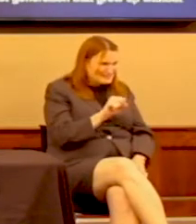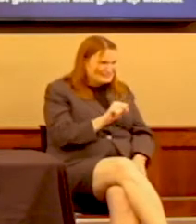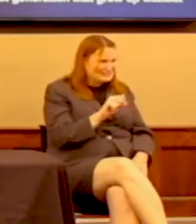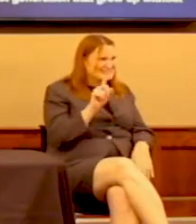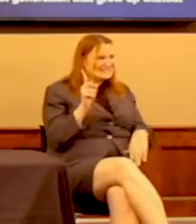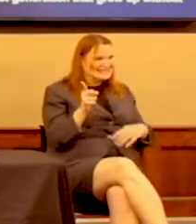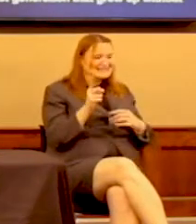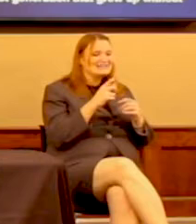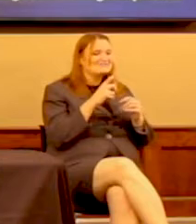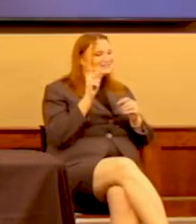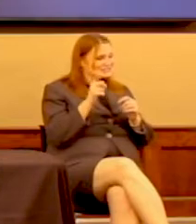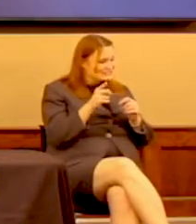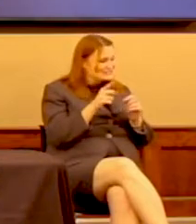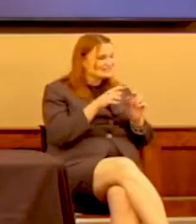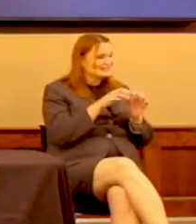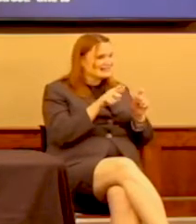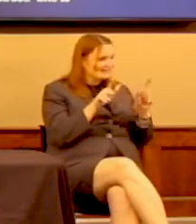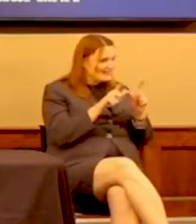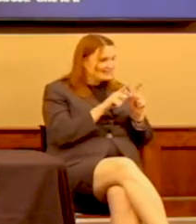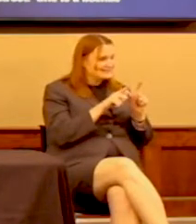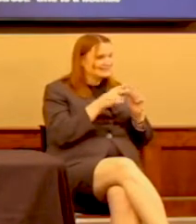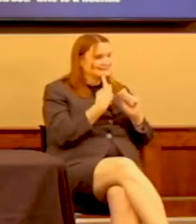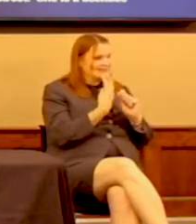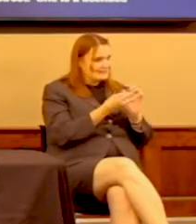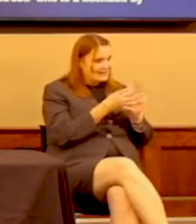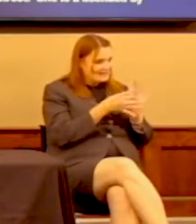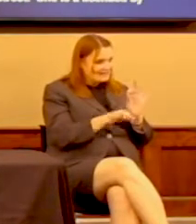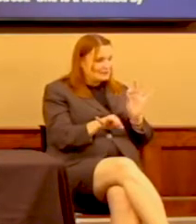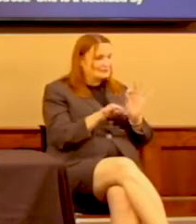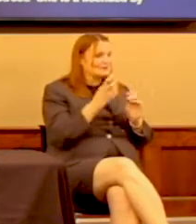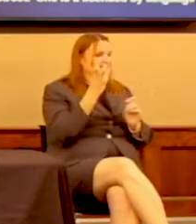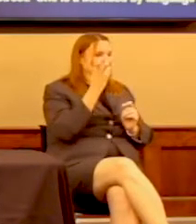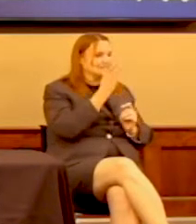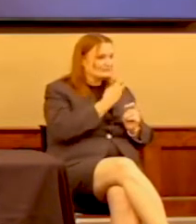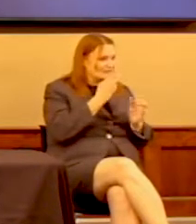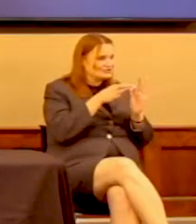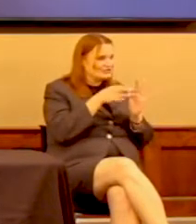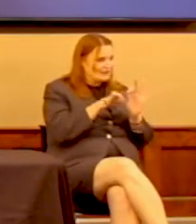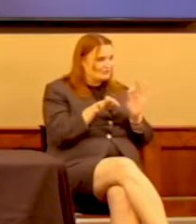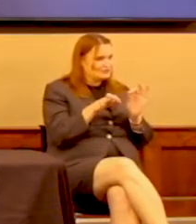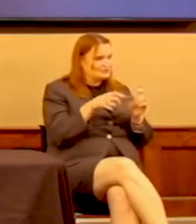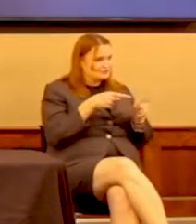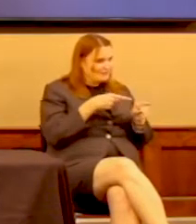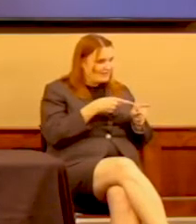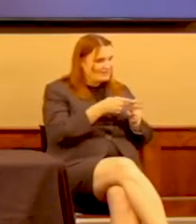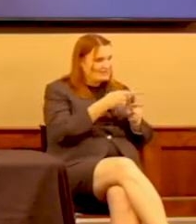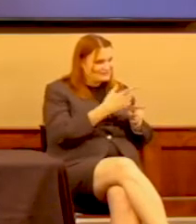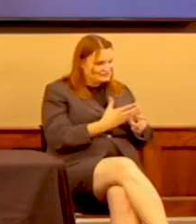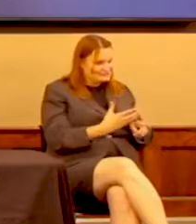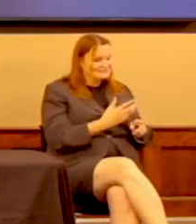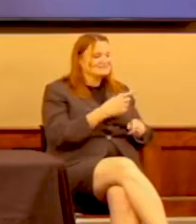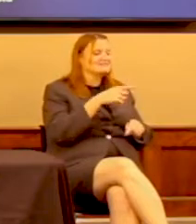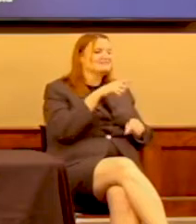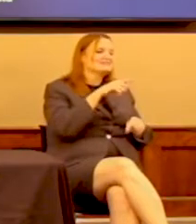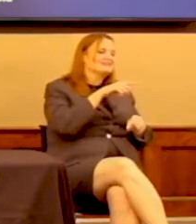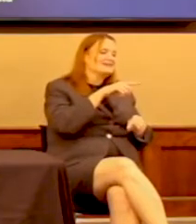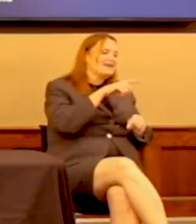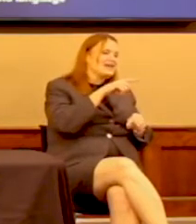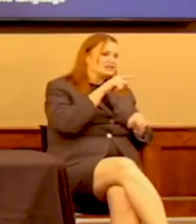licensed bilingual speech and language pathologist and educational therapist